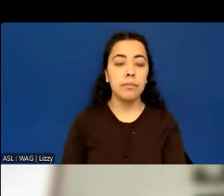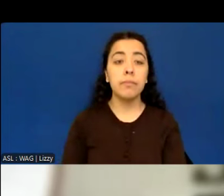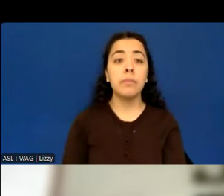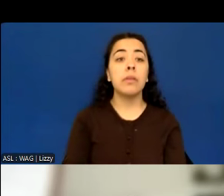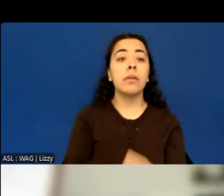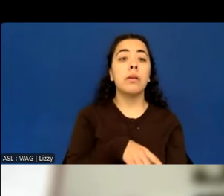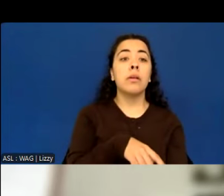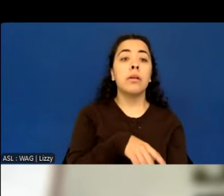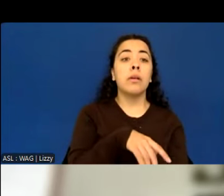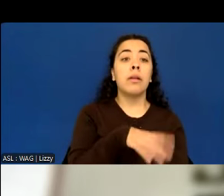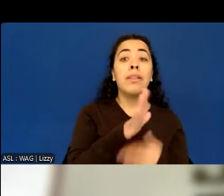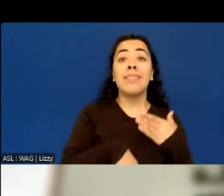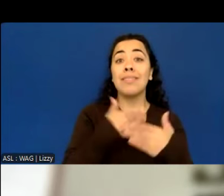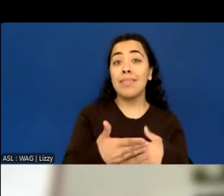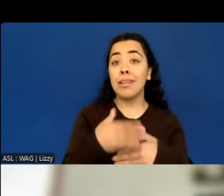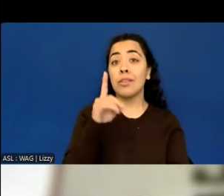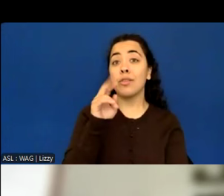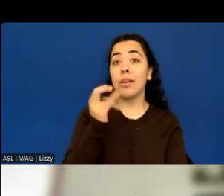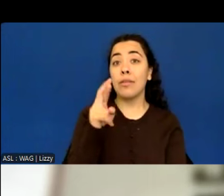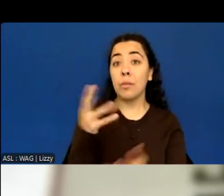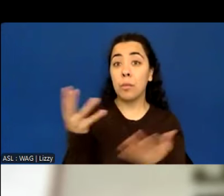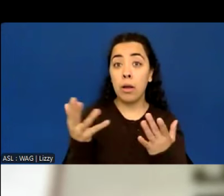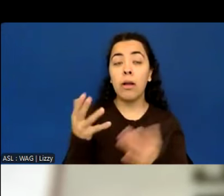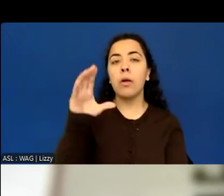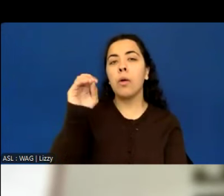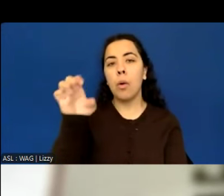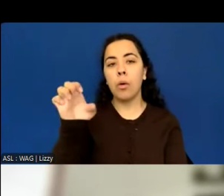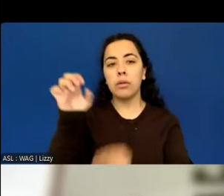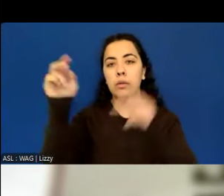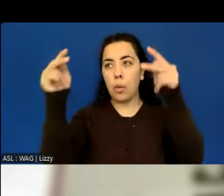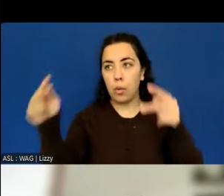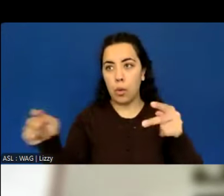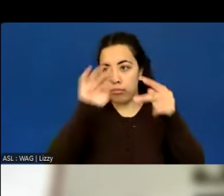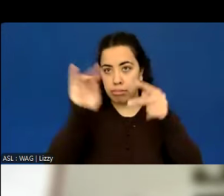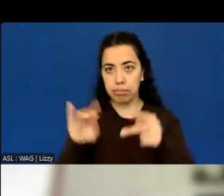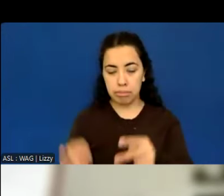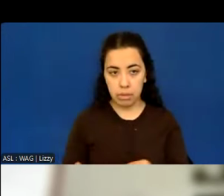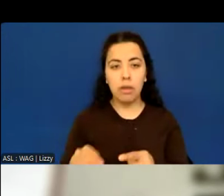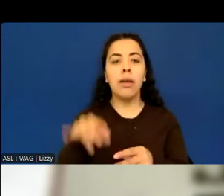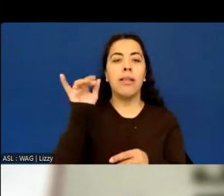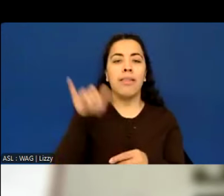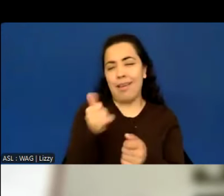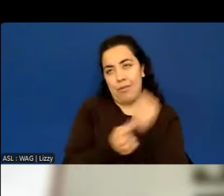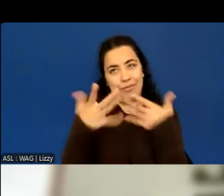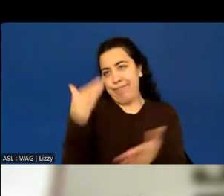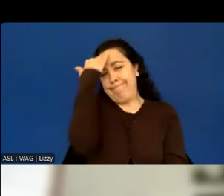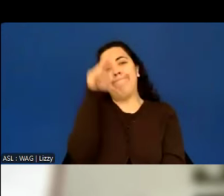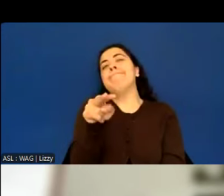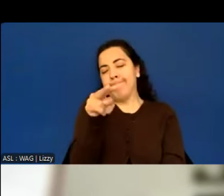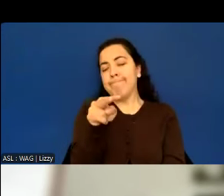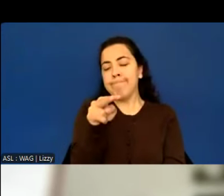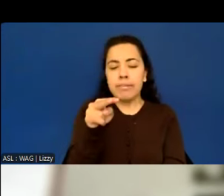probably something that everyone expects. So, the way our developers are implementing the website